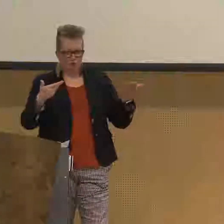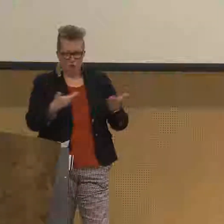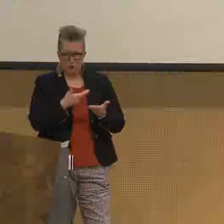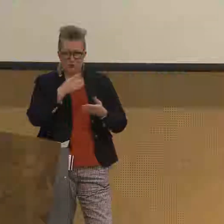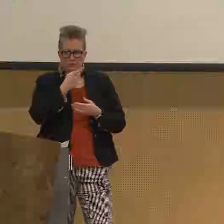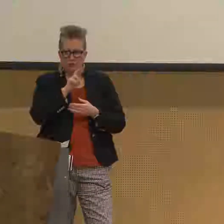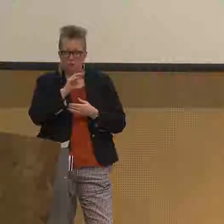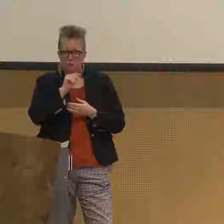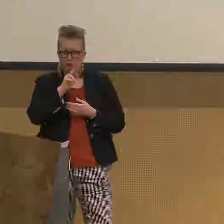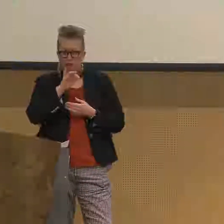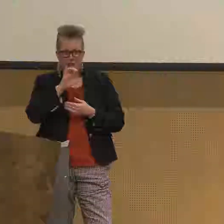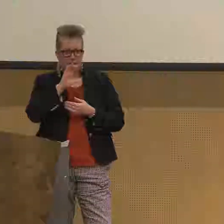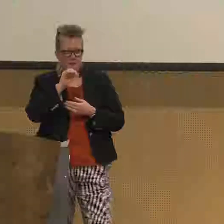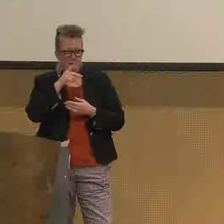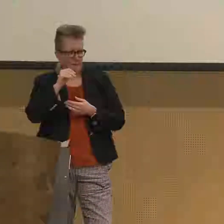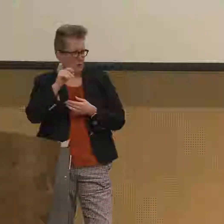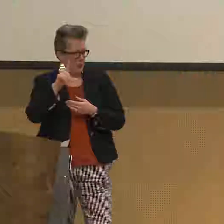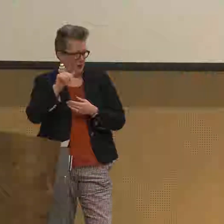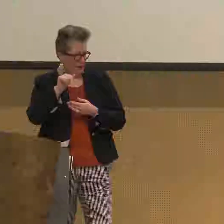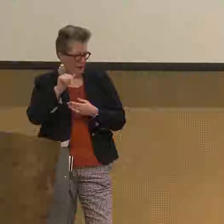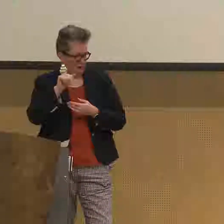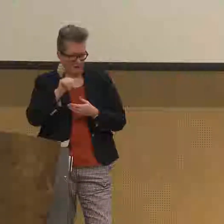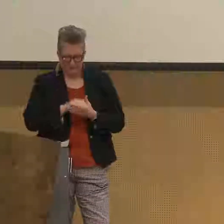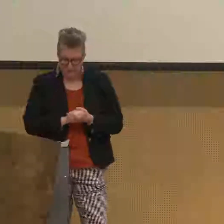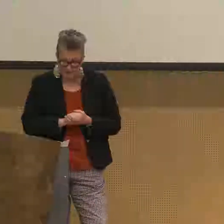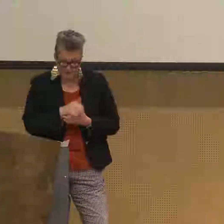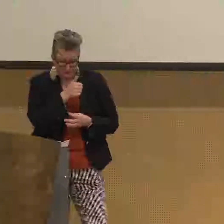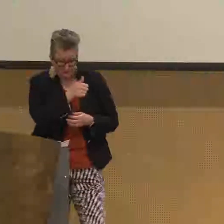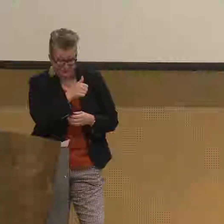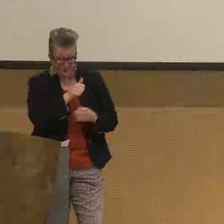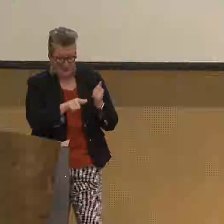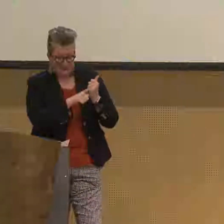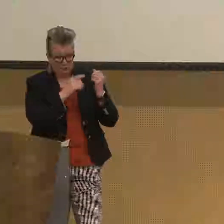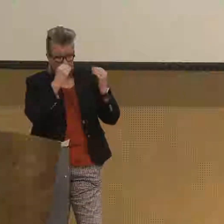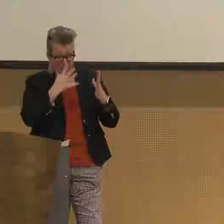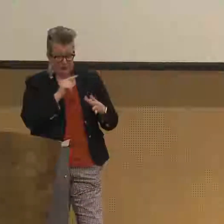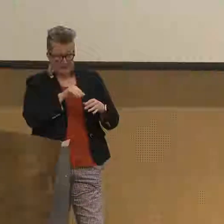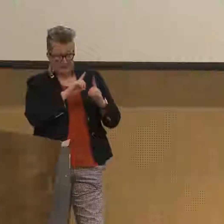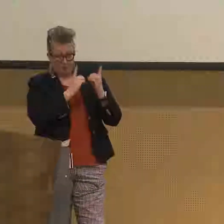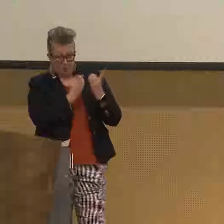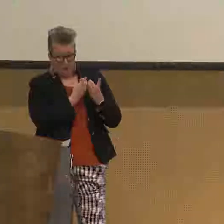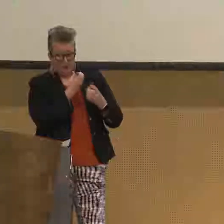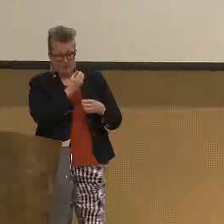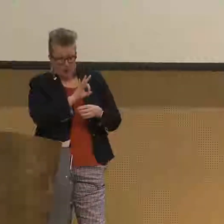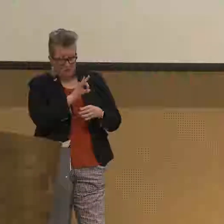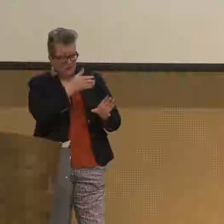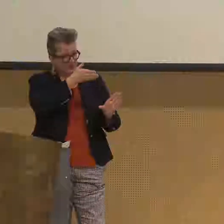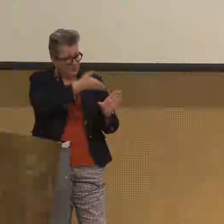I'm very thrilled to introduce Dr. Marie Coppola. She's an assistant professor at the departments